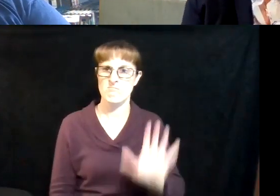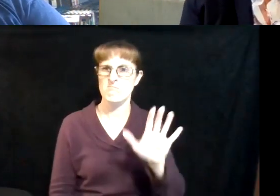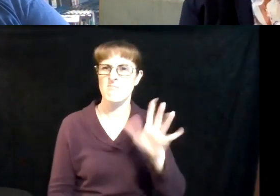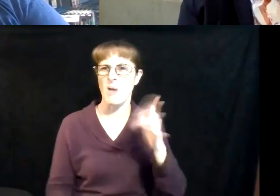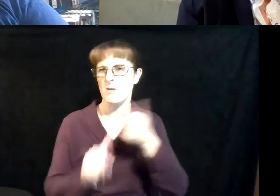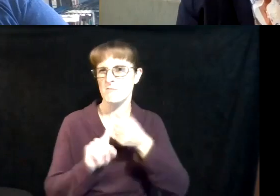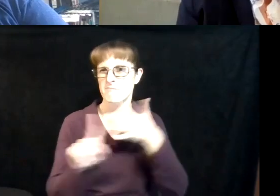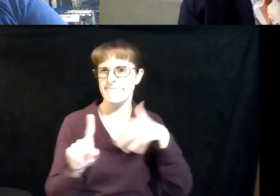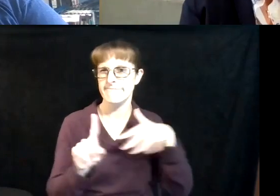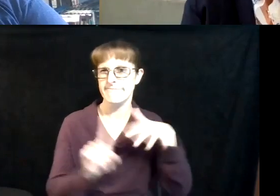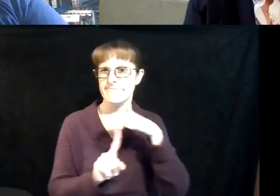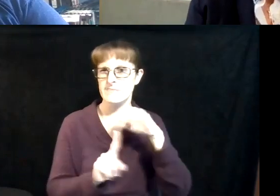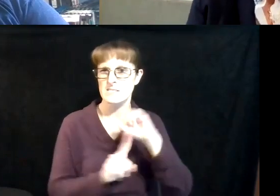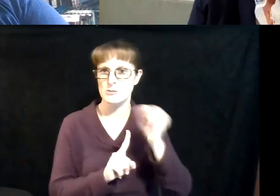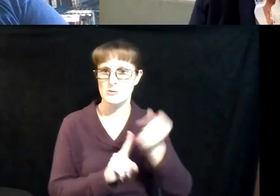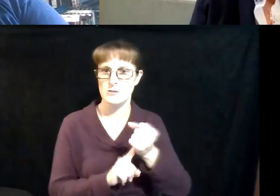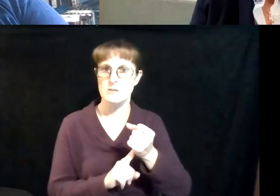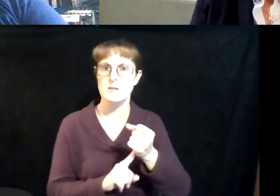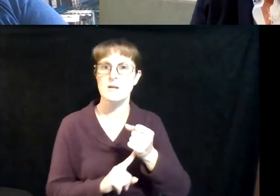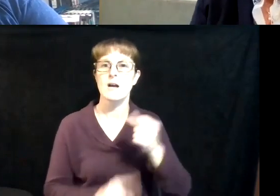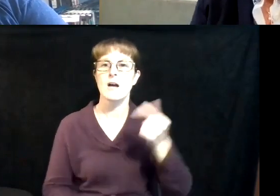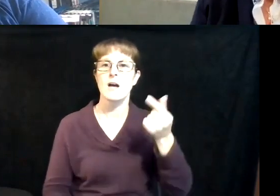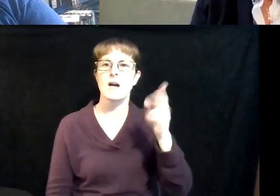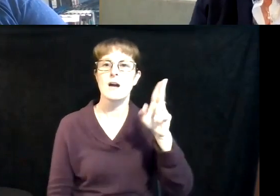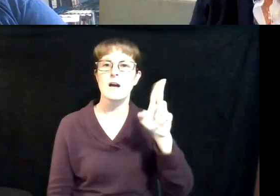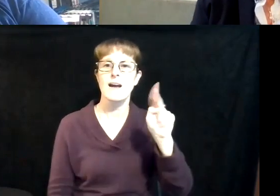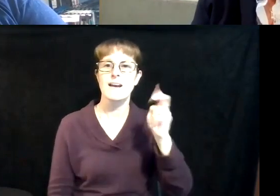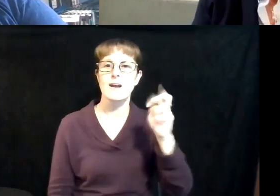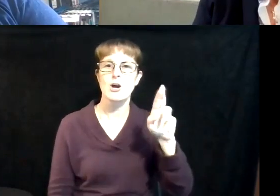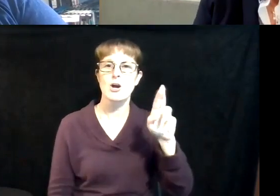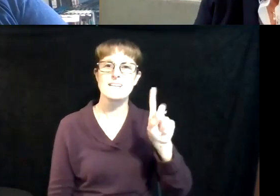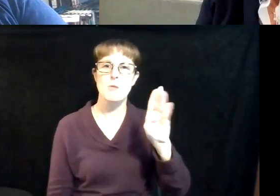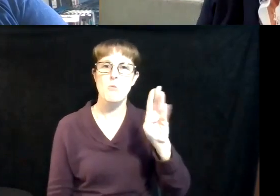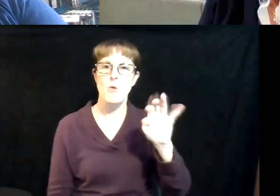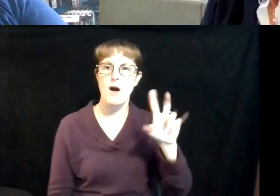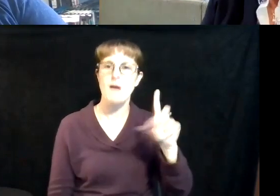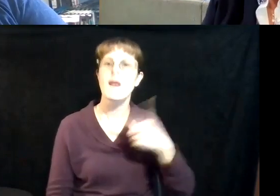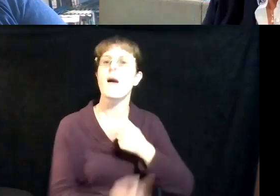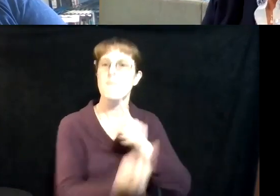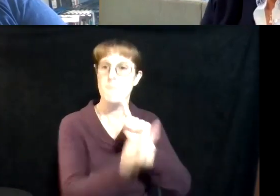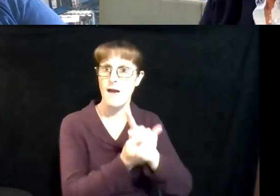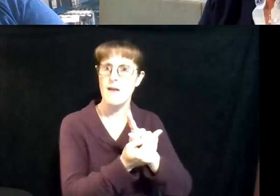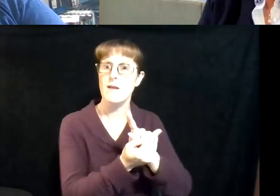I met Gunnar Dybwad when I was an assistant professor at Syracuse University.